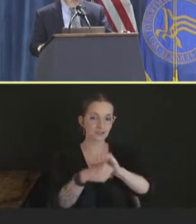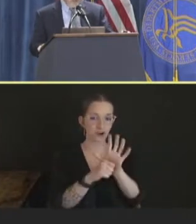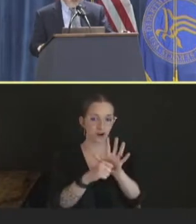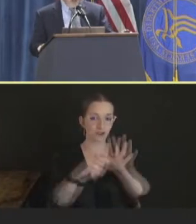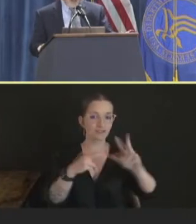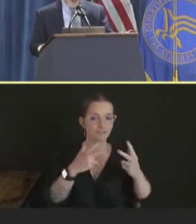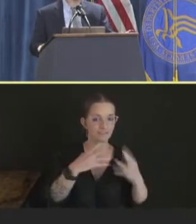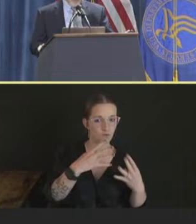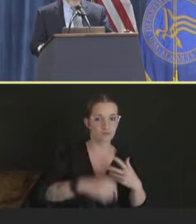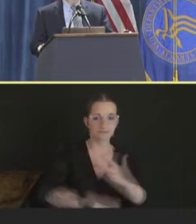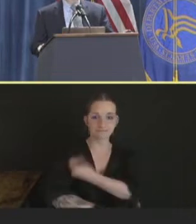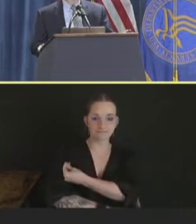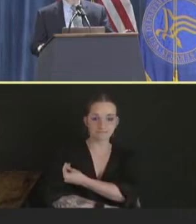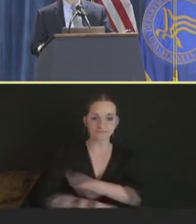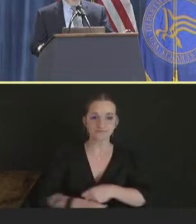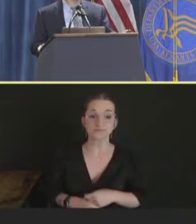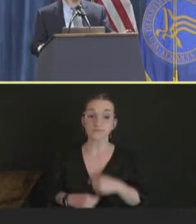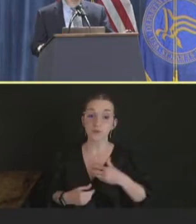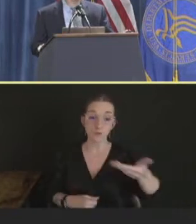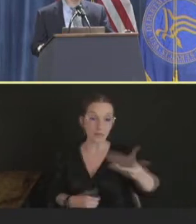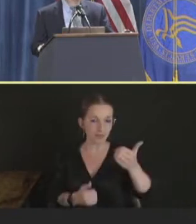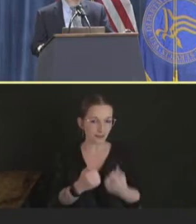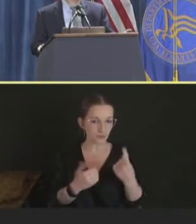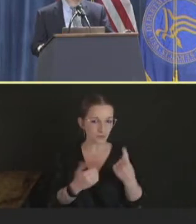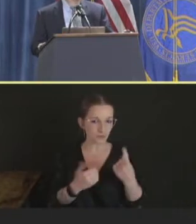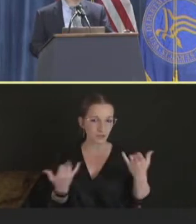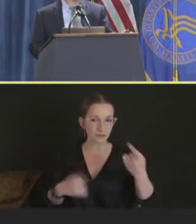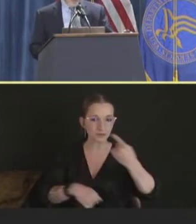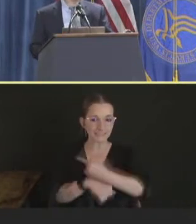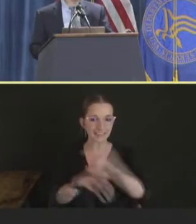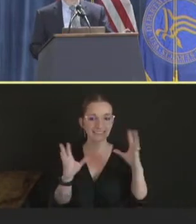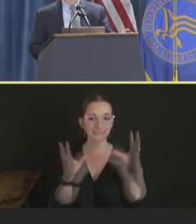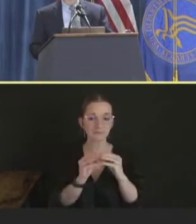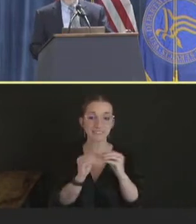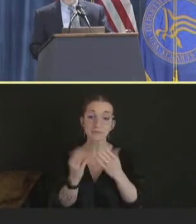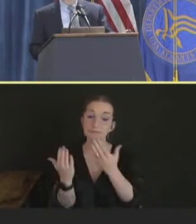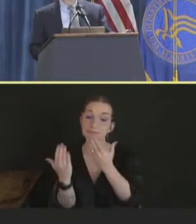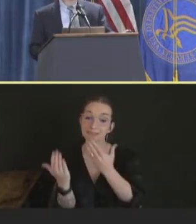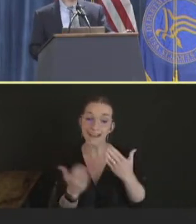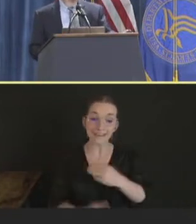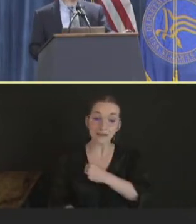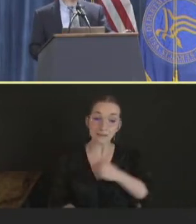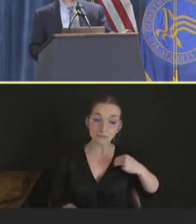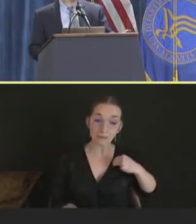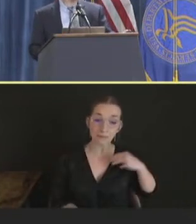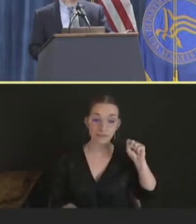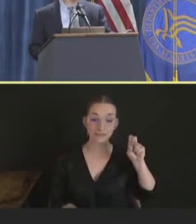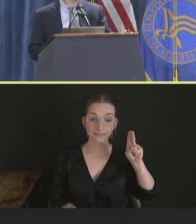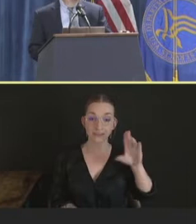I'd also like to thank the NVAC members and the subcommittee members for the dedication to further the work of this committee.